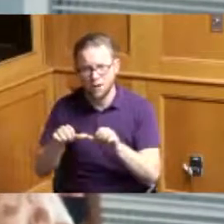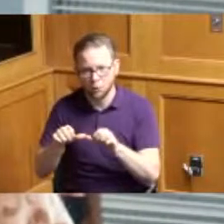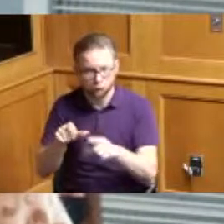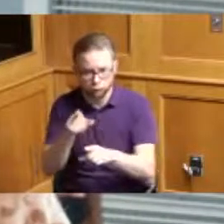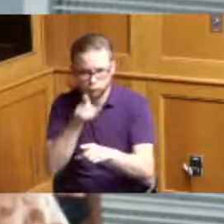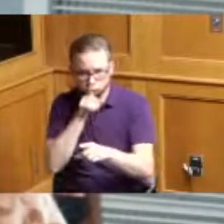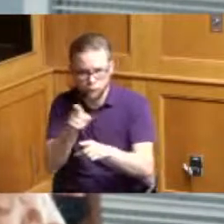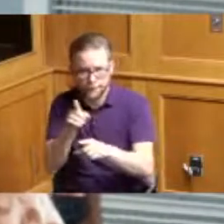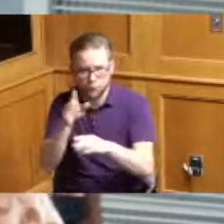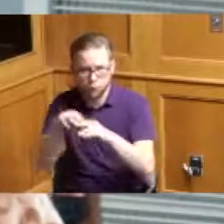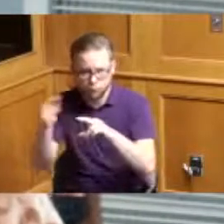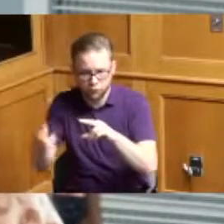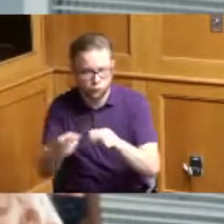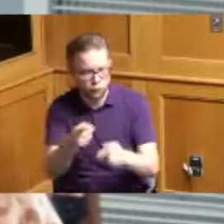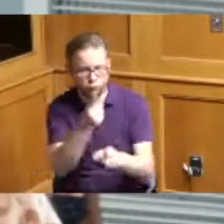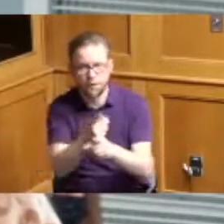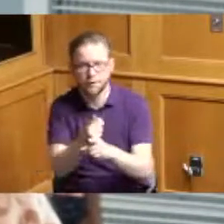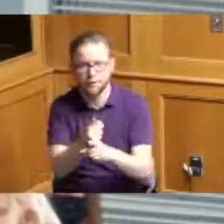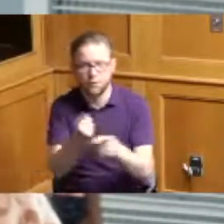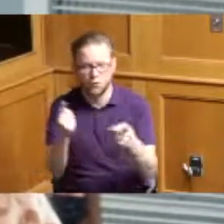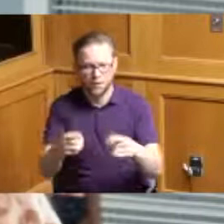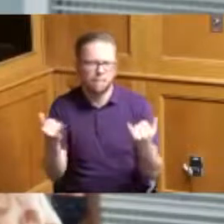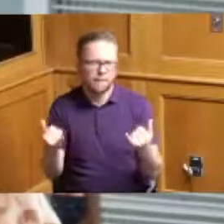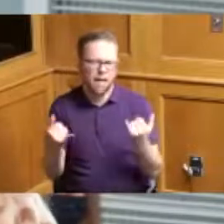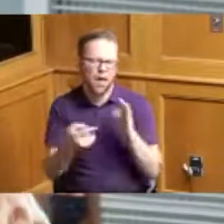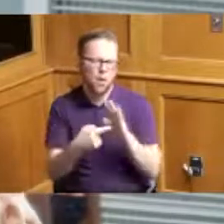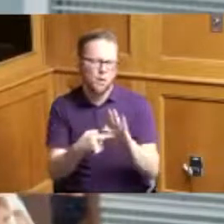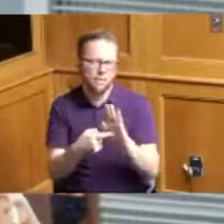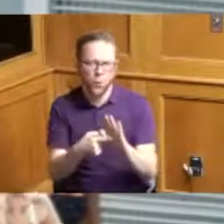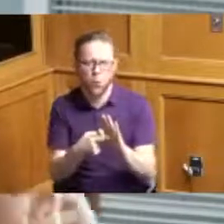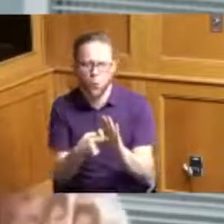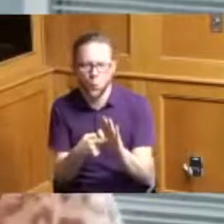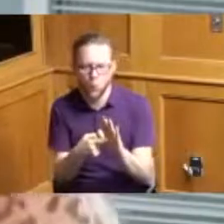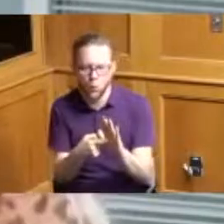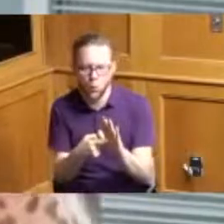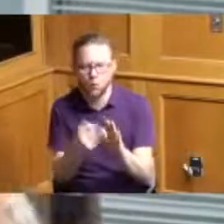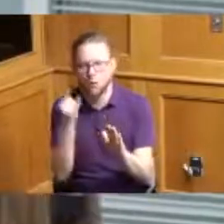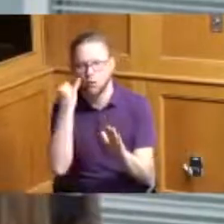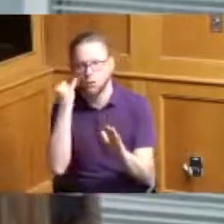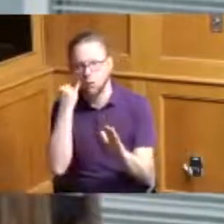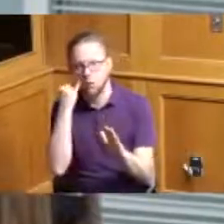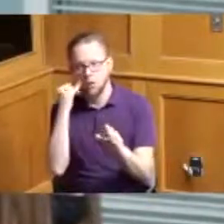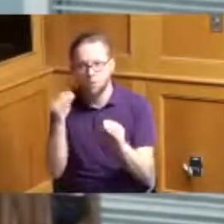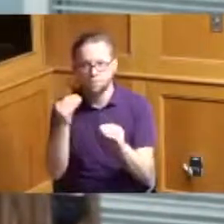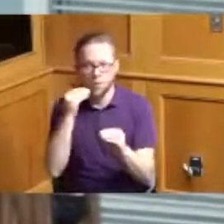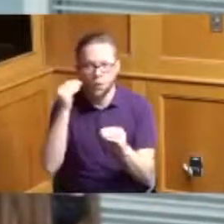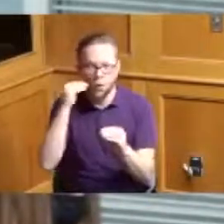happening right now I'll give you a quick example if there is a small home with a 5/8 inch meter all